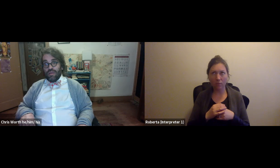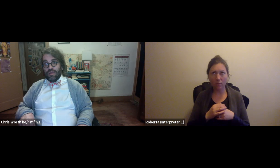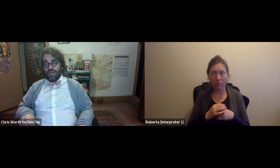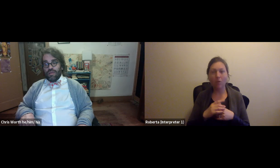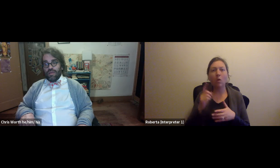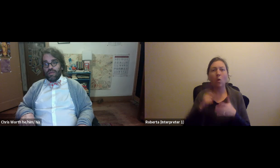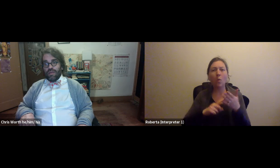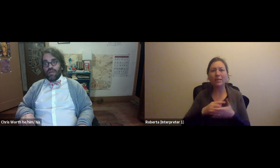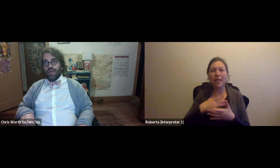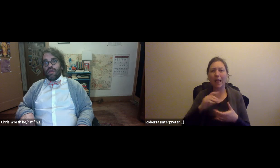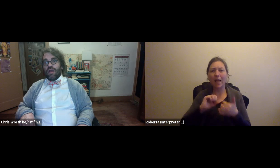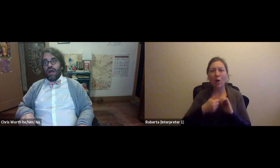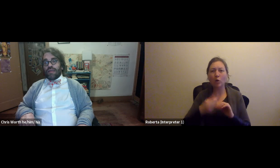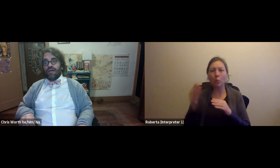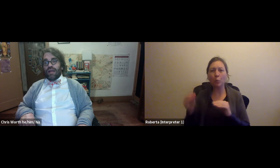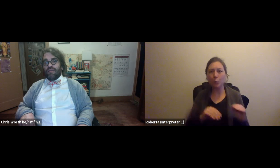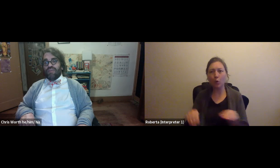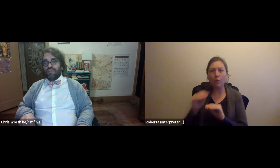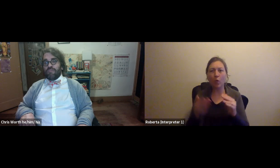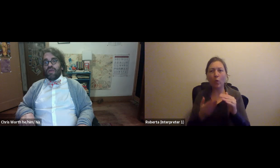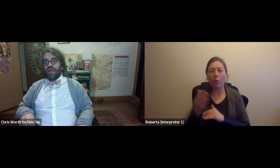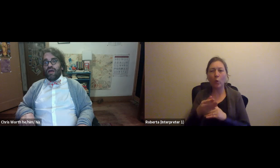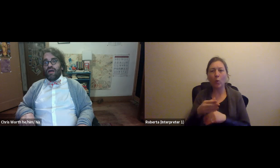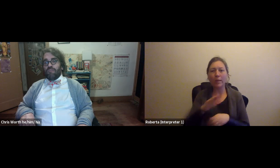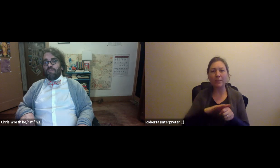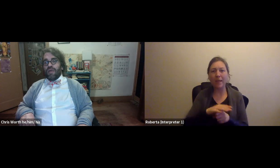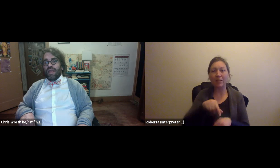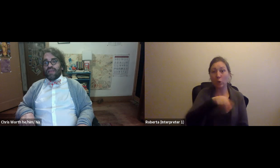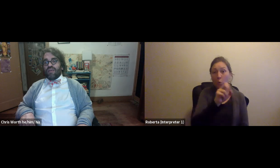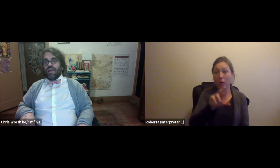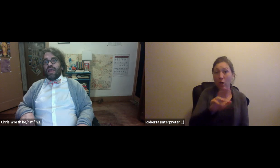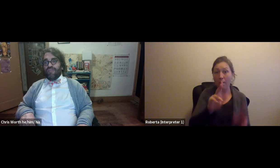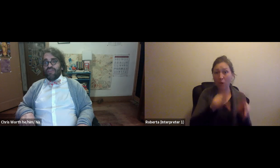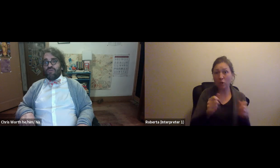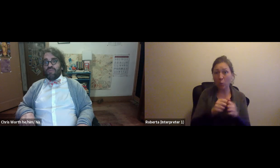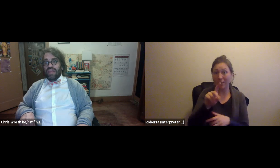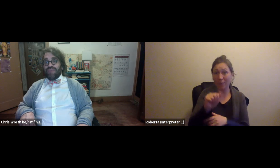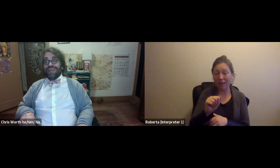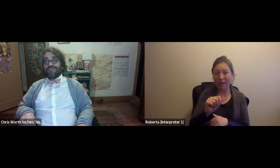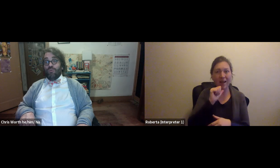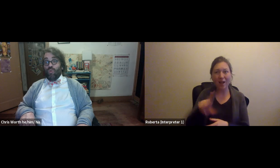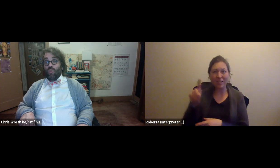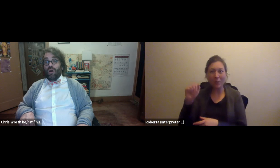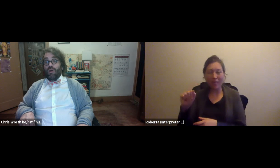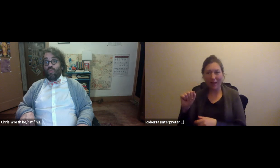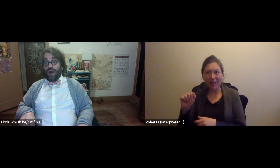I love that question. >>SPEAKER I love it, at least for me, even as a Whiteman